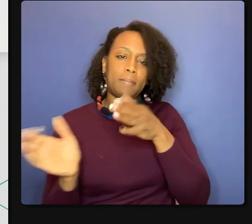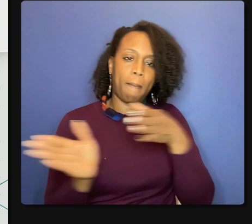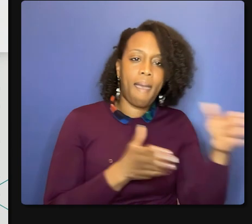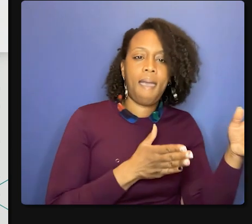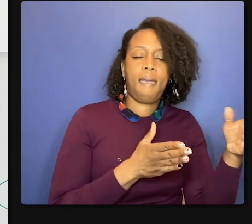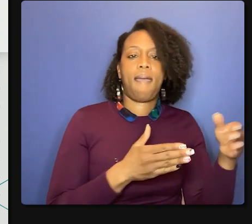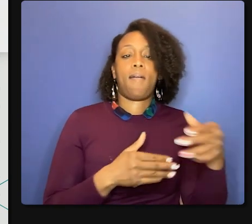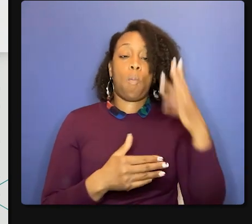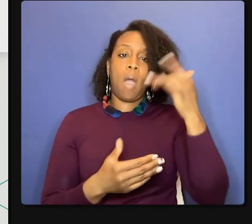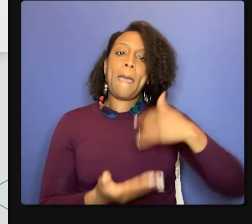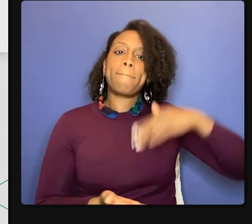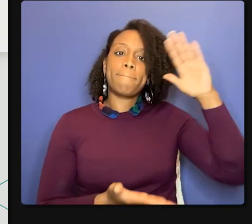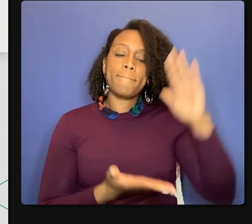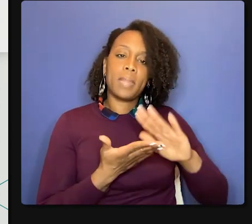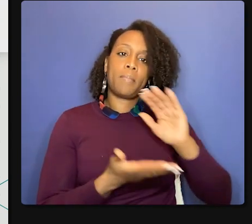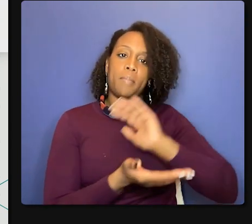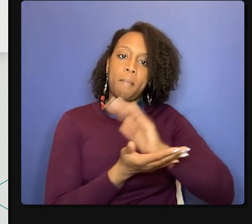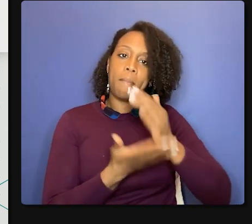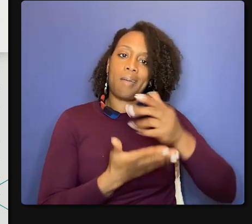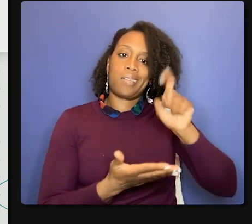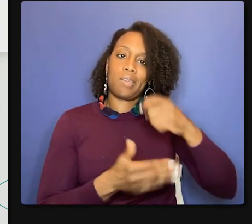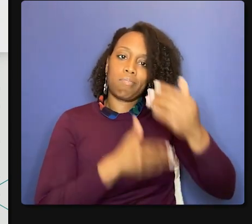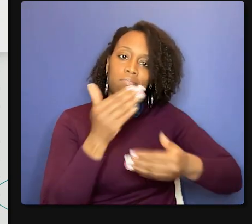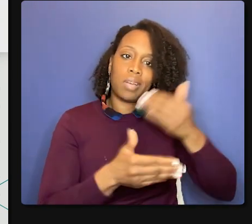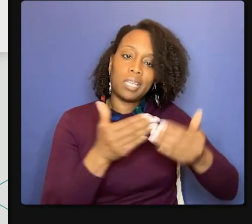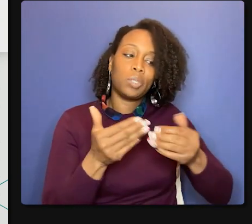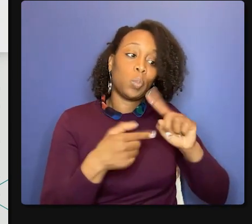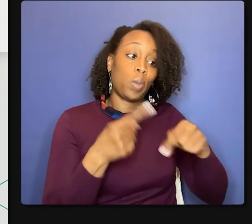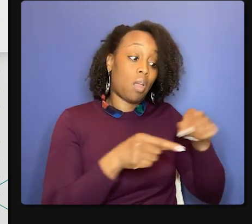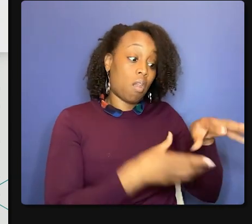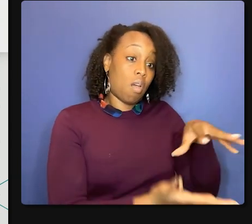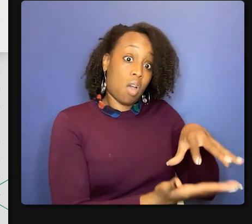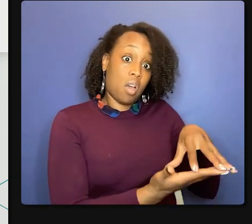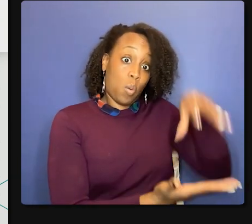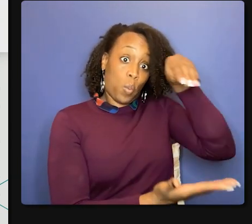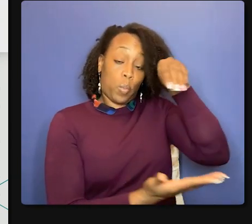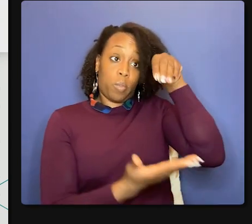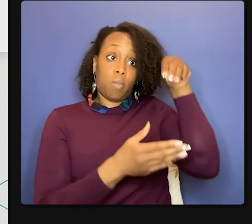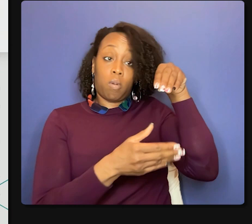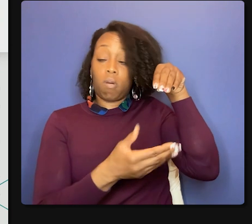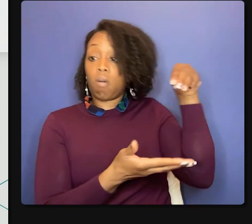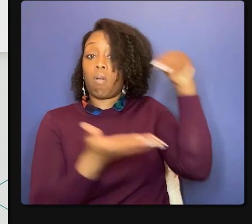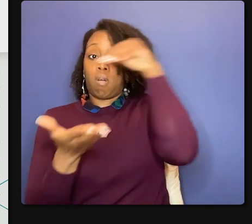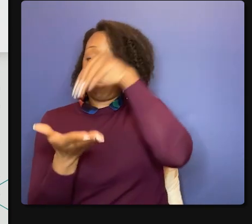mainly due to the minimal amount of processing required when the data comes off the disc and gets copied to the GPU.